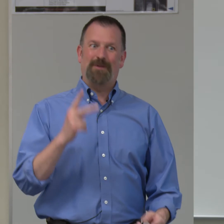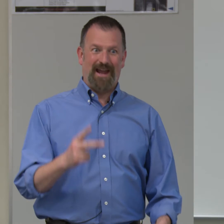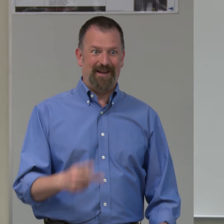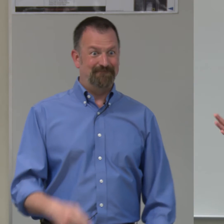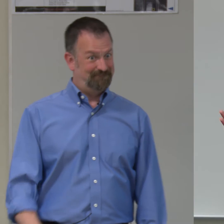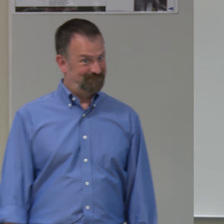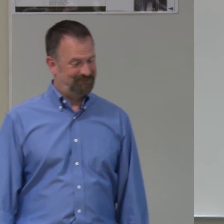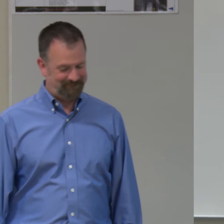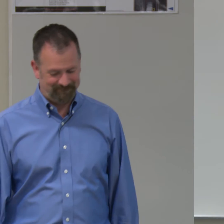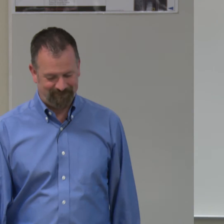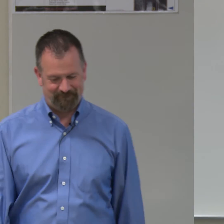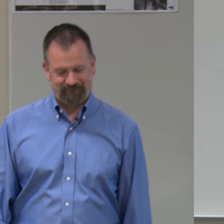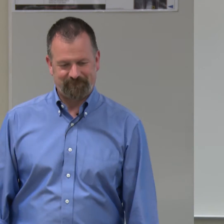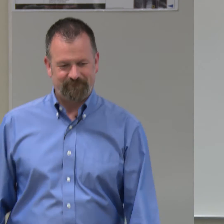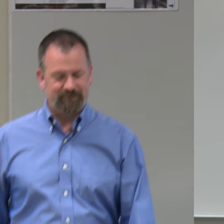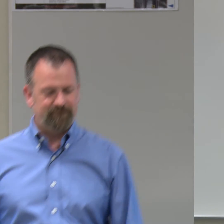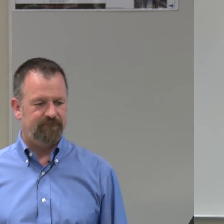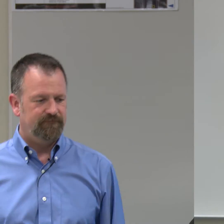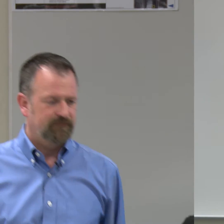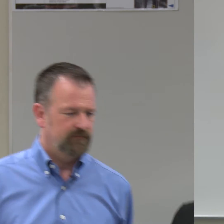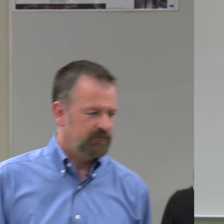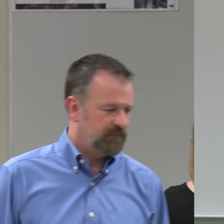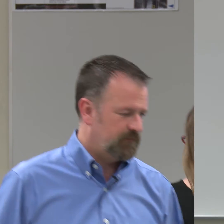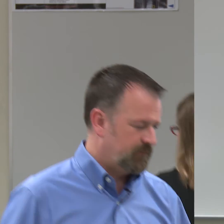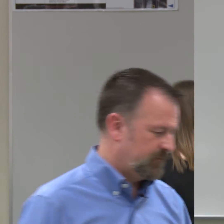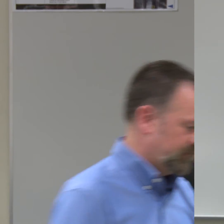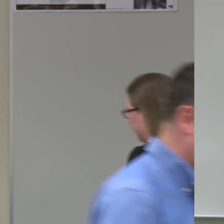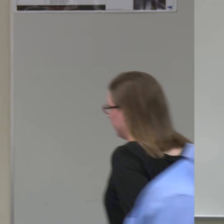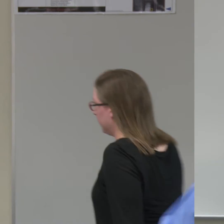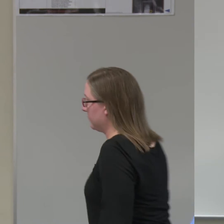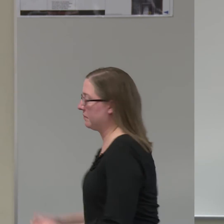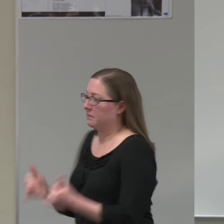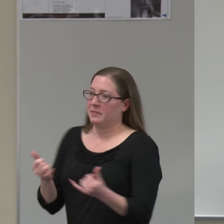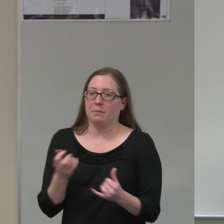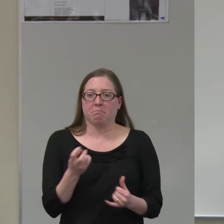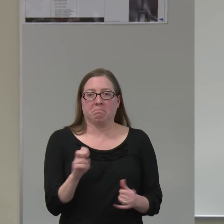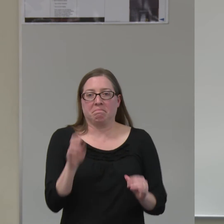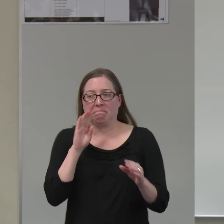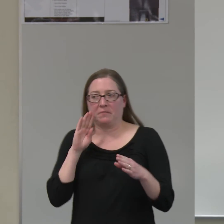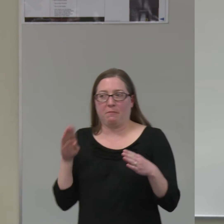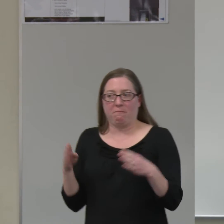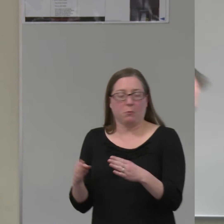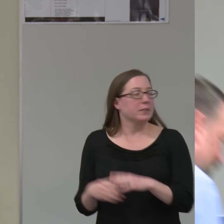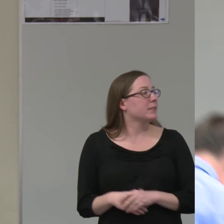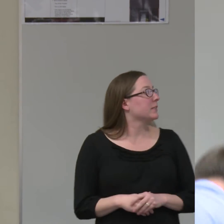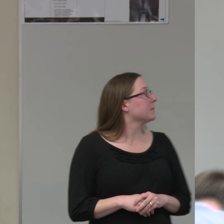OK, so in the last few minutes, I'd like to switch gears and-- is it-- yes, right--